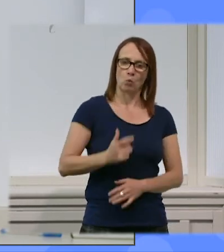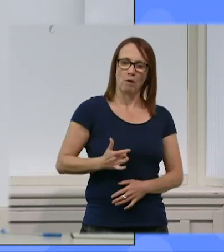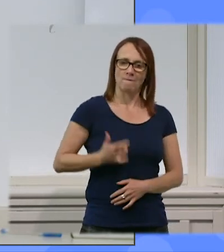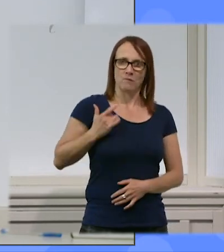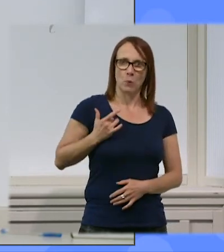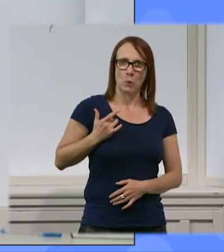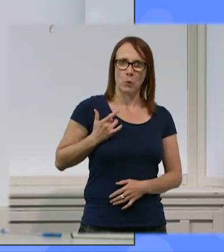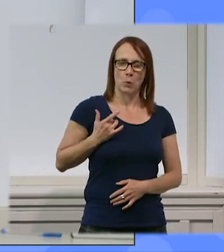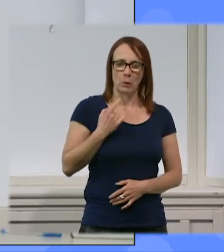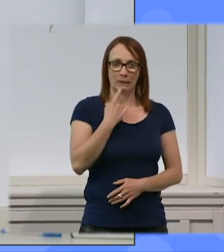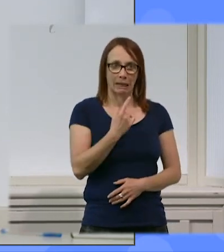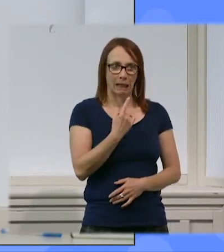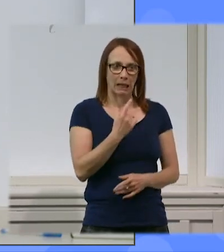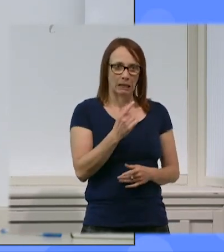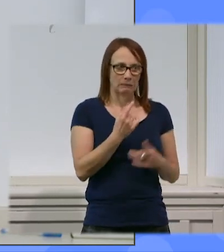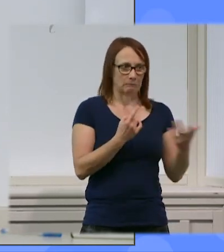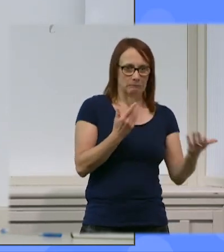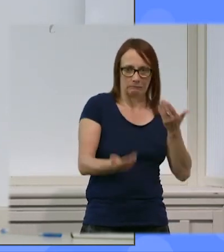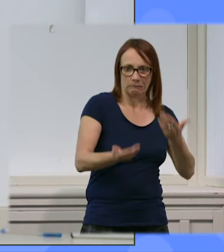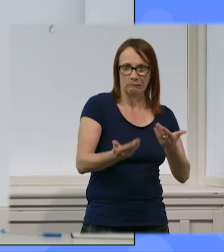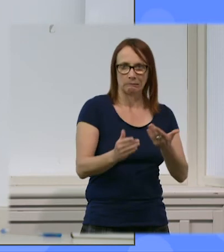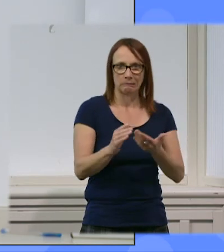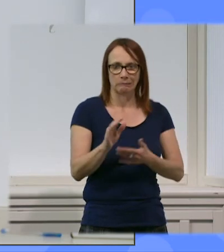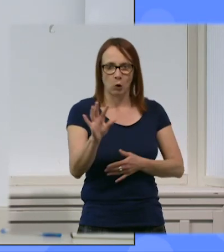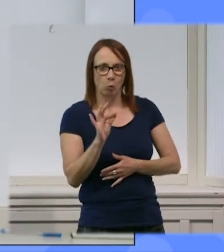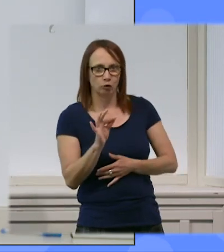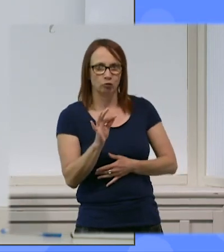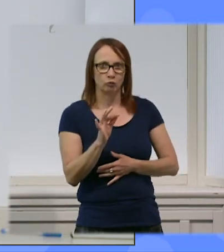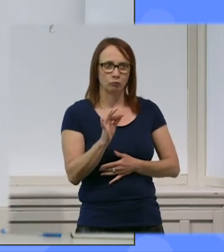trade-offs associated with their perspectives now there are some hard